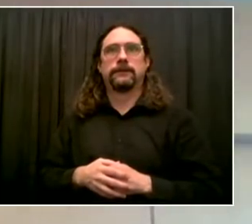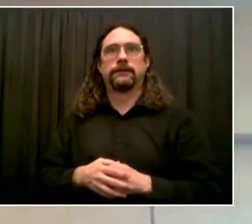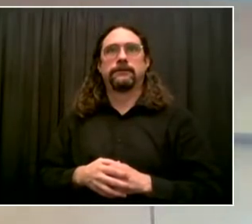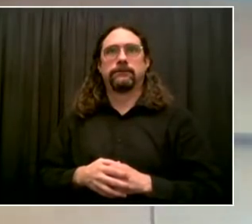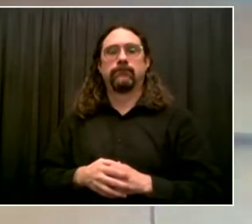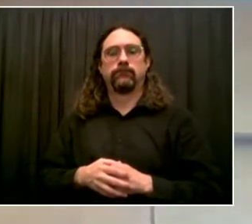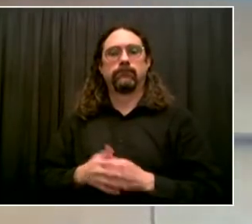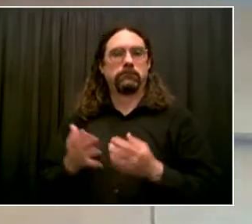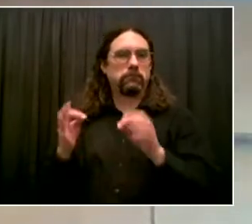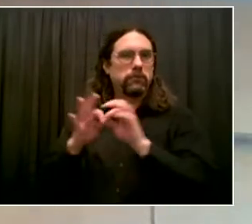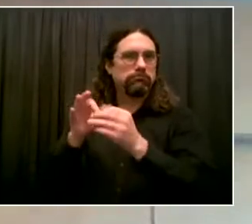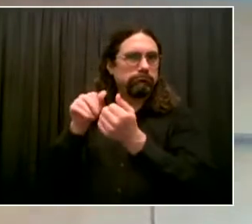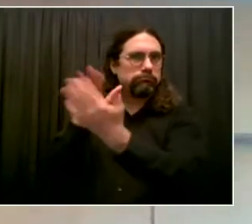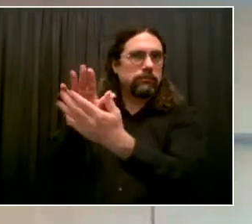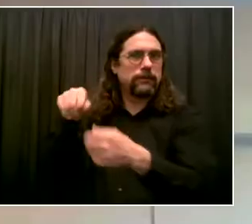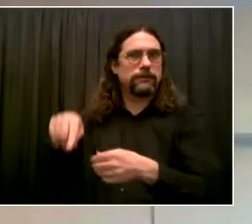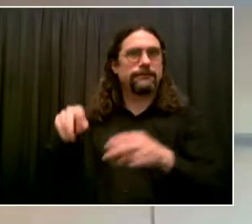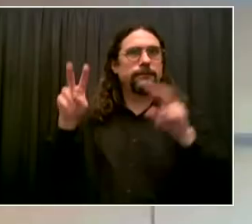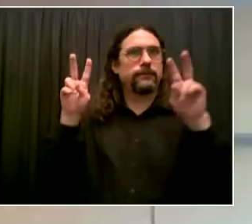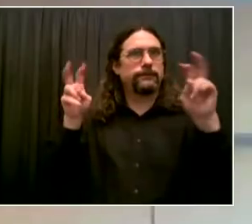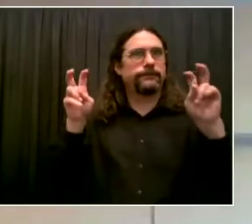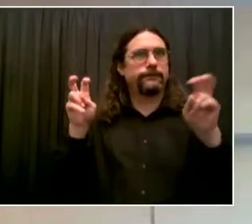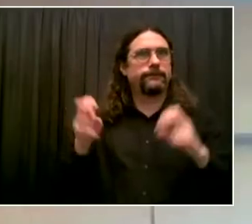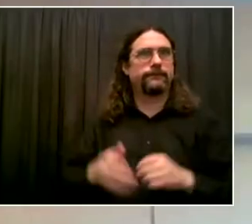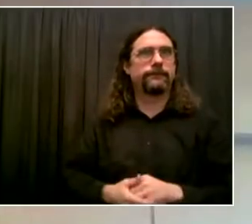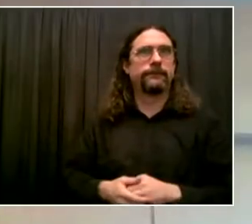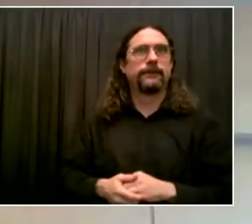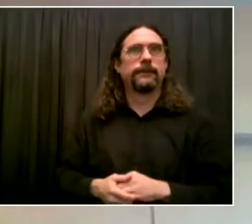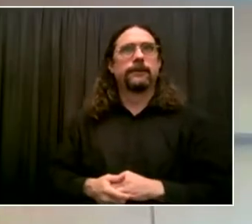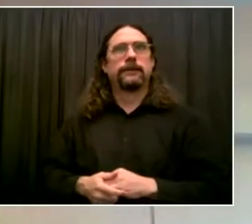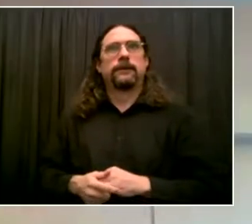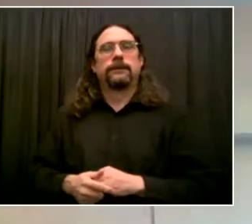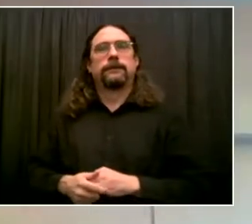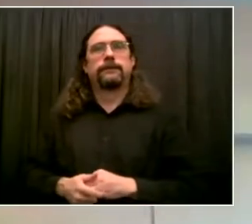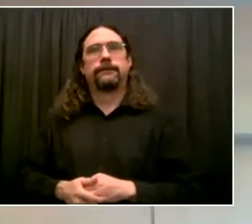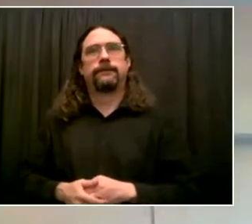THE PANDEMIC AND THESE ARE